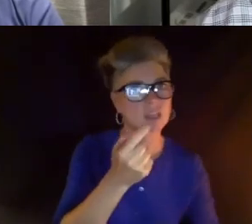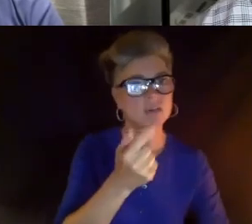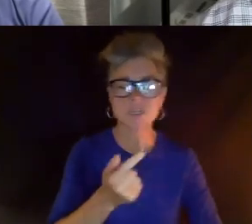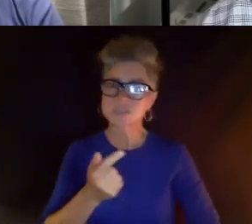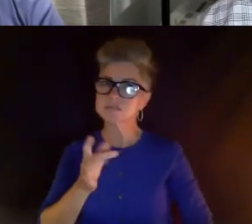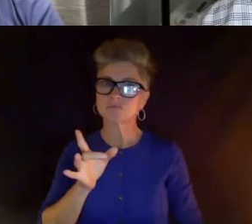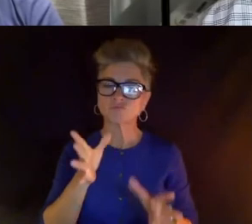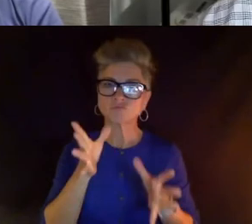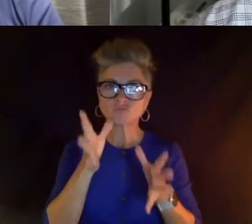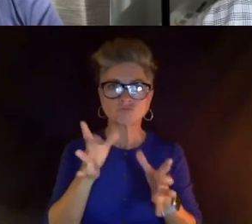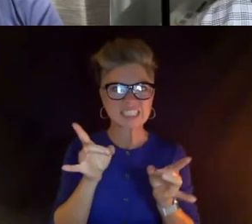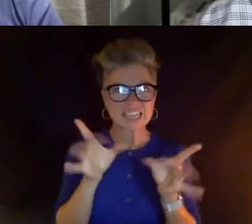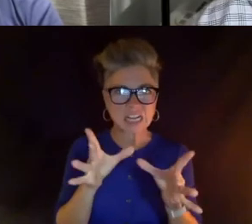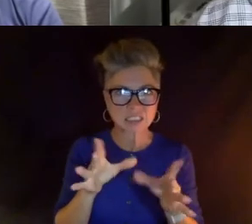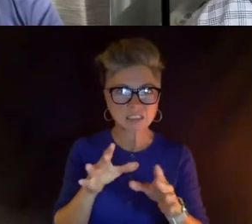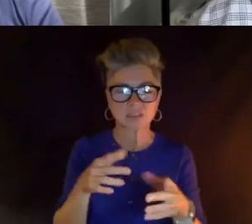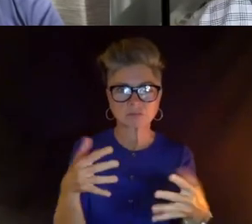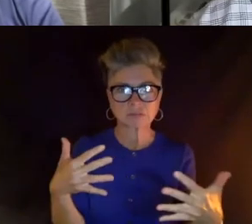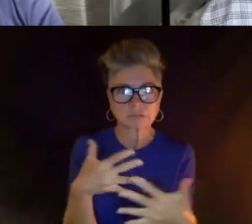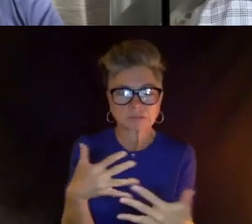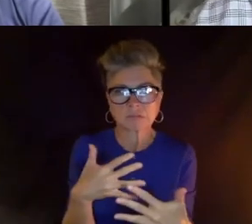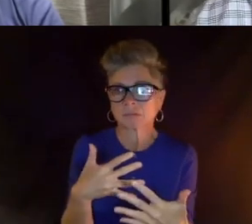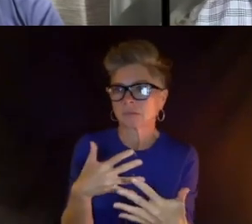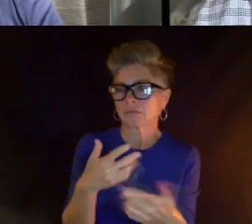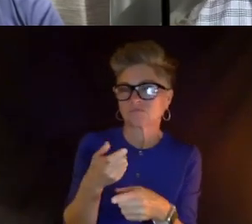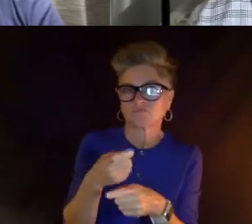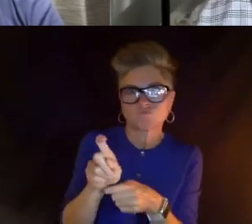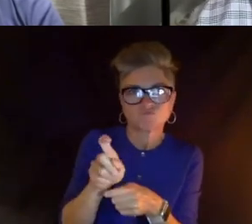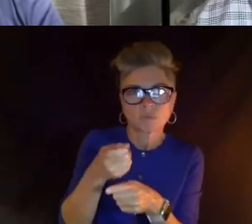So I think a lot of us are fearful of what might happen